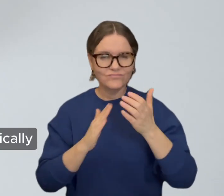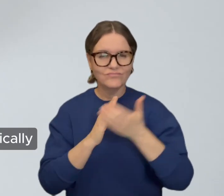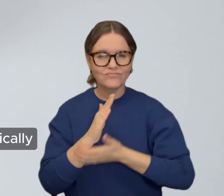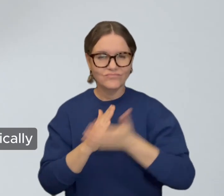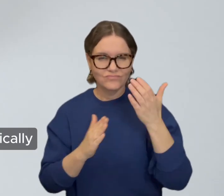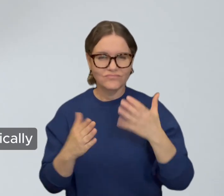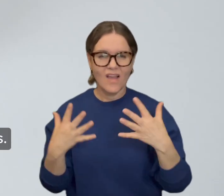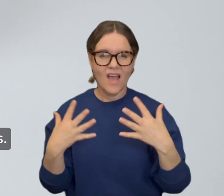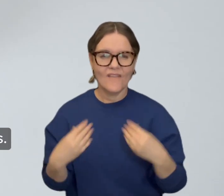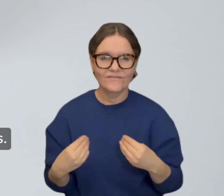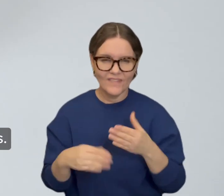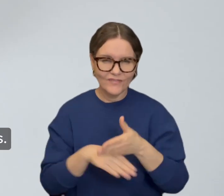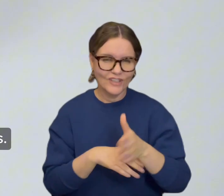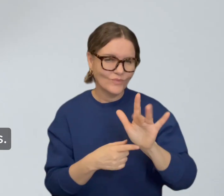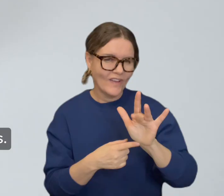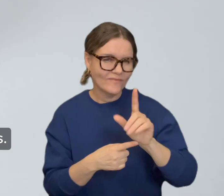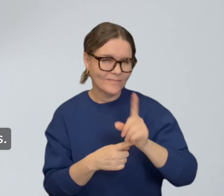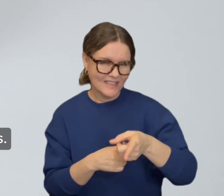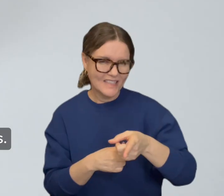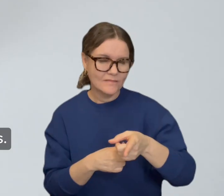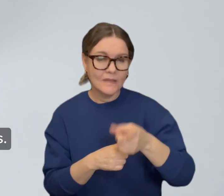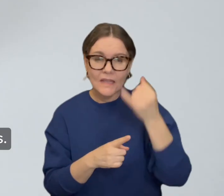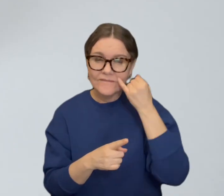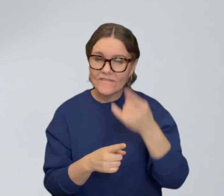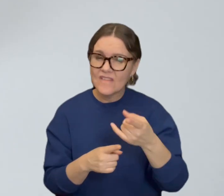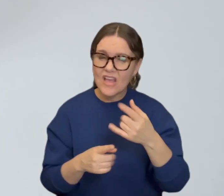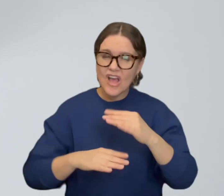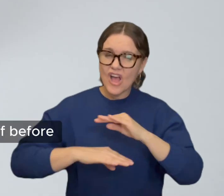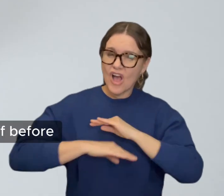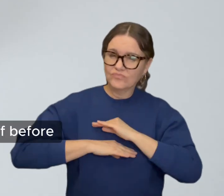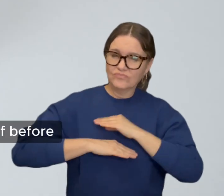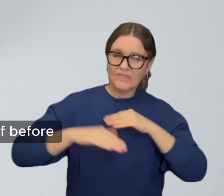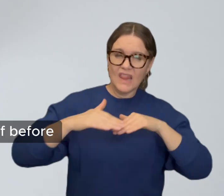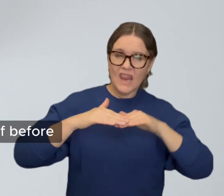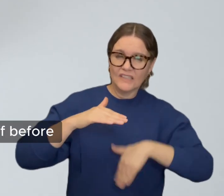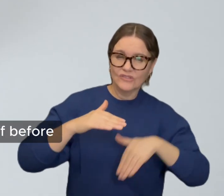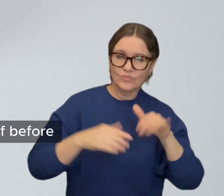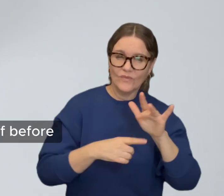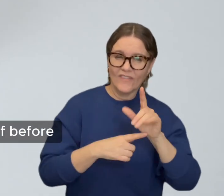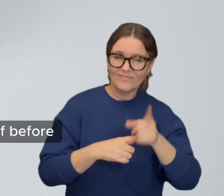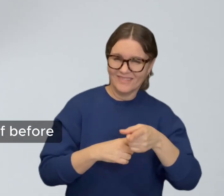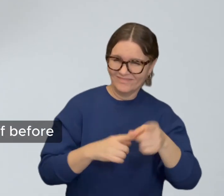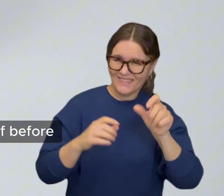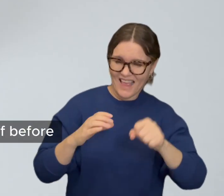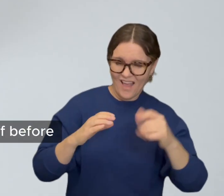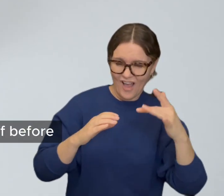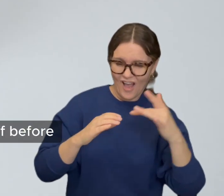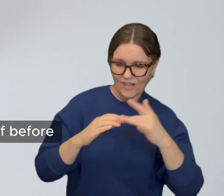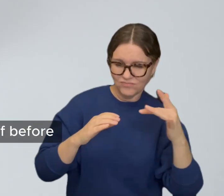automatically shut off after 25 minutes if you need to shut the pump off before for 25 minutes